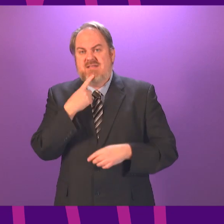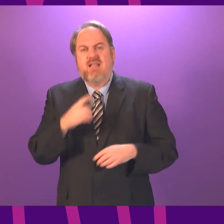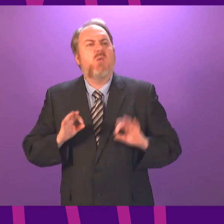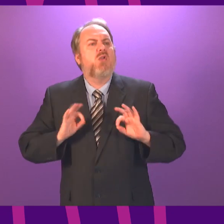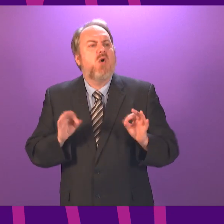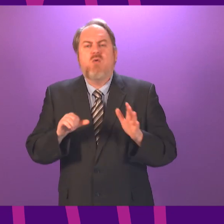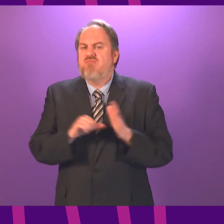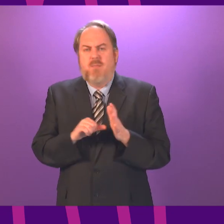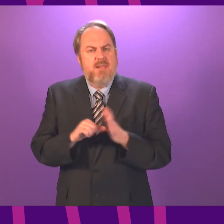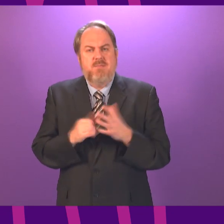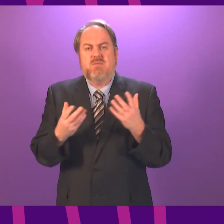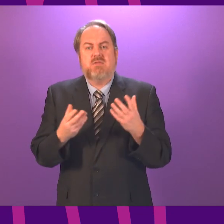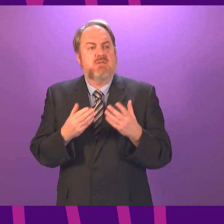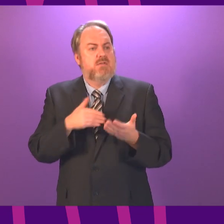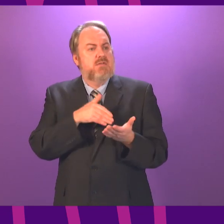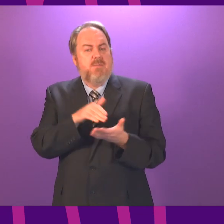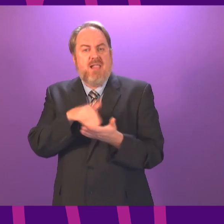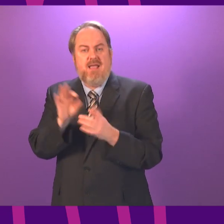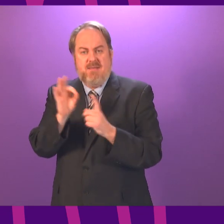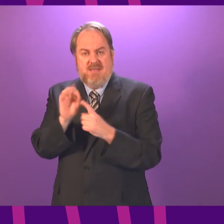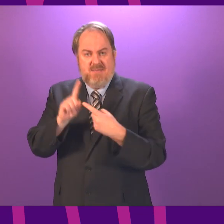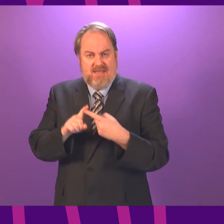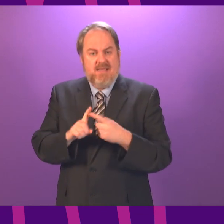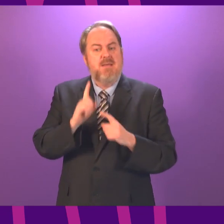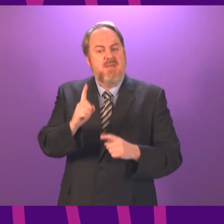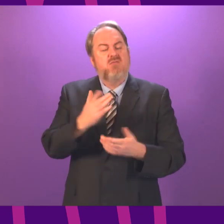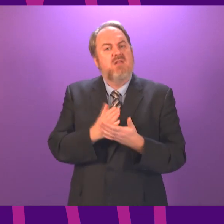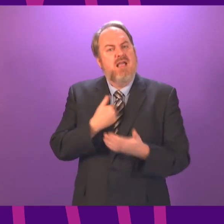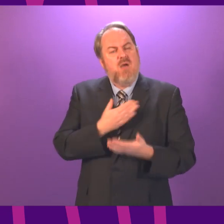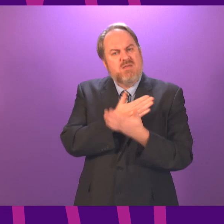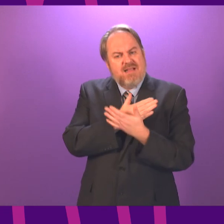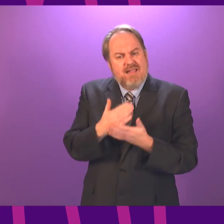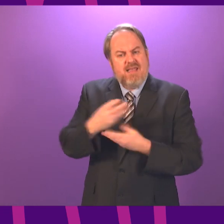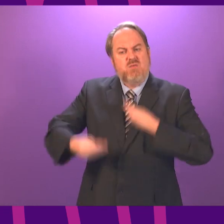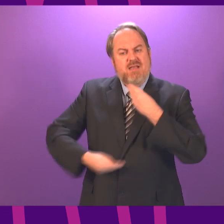but took time to set out properly what the issues were. The issues were not what Ruth